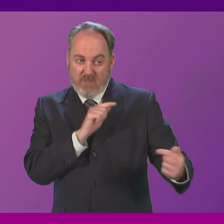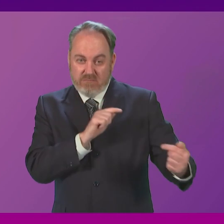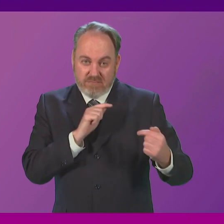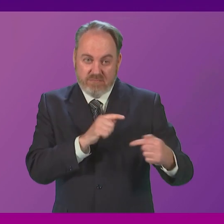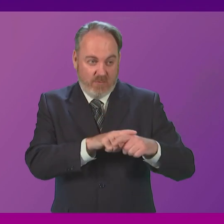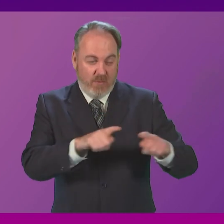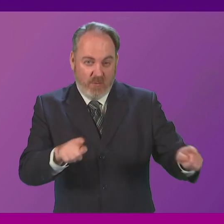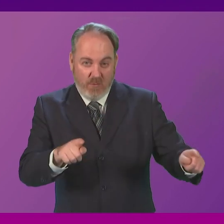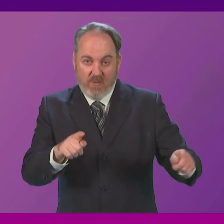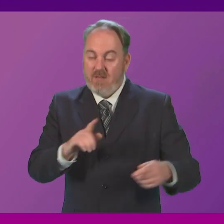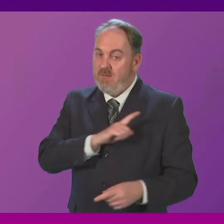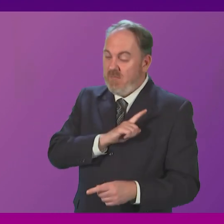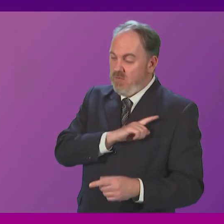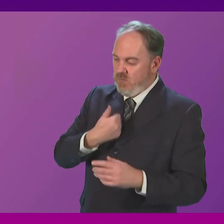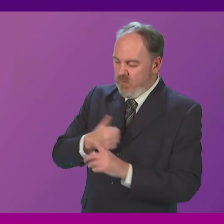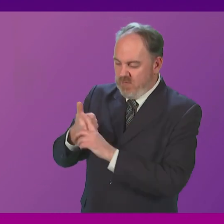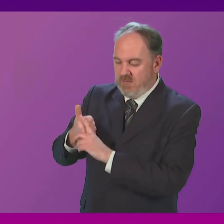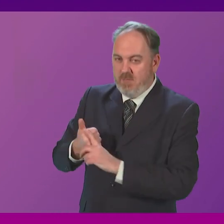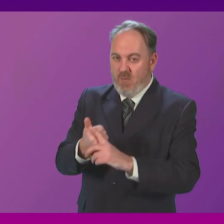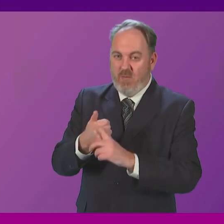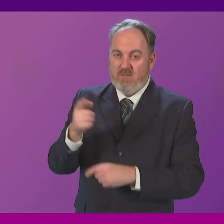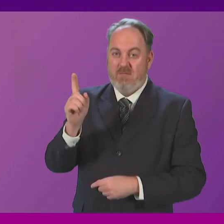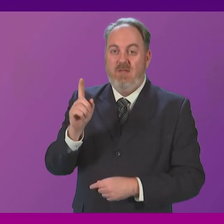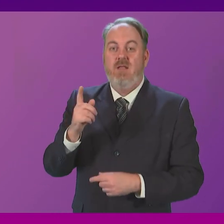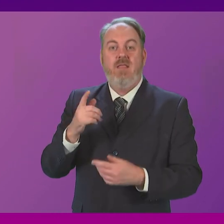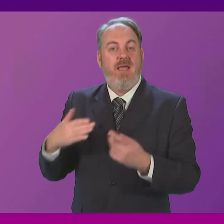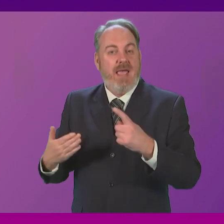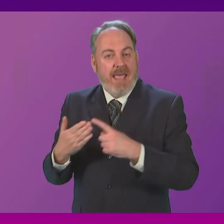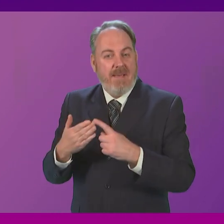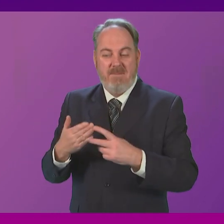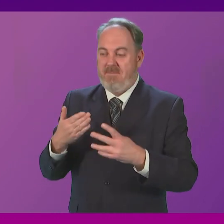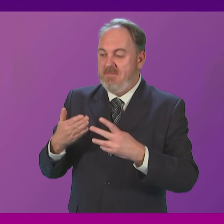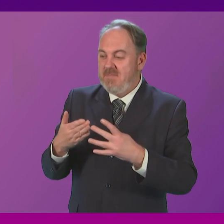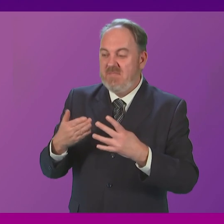In this Parliament we will always stand up for the ideas and values that represent the